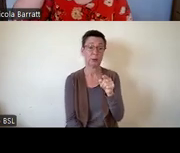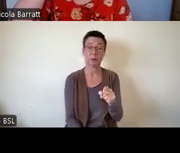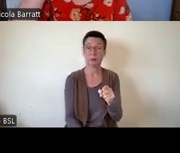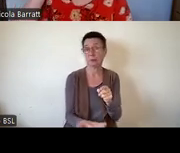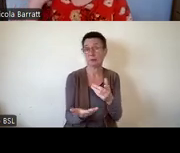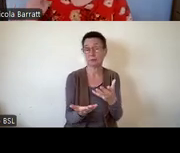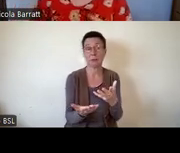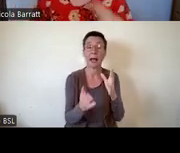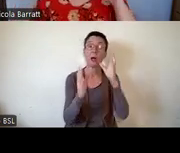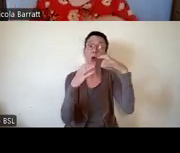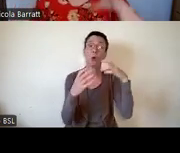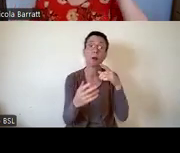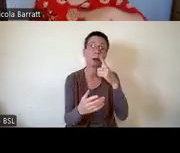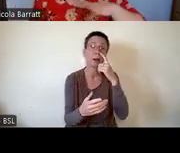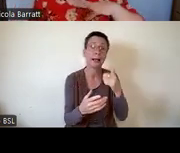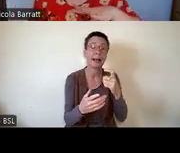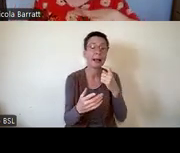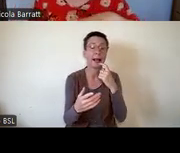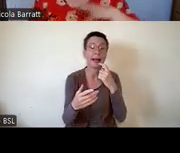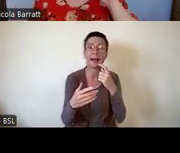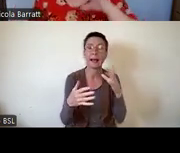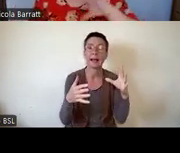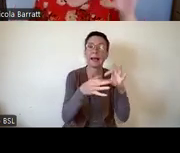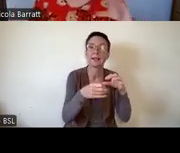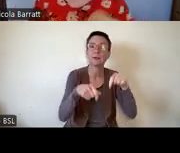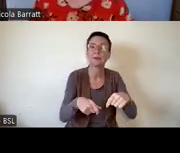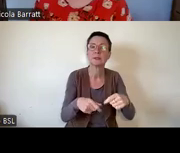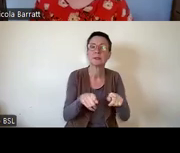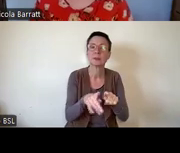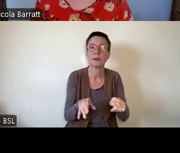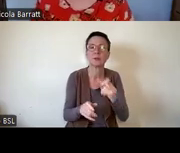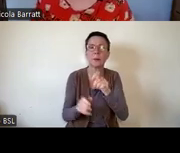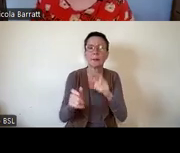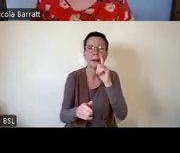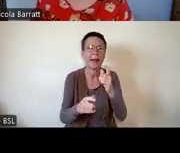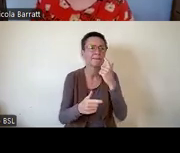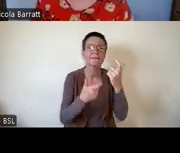Google can actually index these as well, so people can find you through Google search.